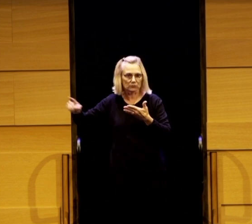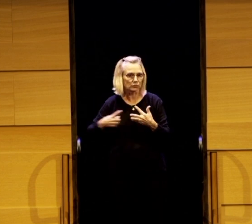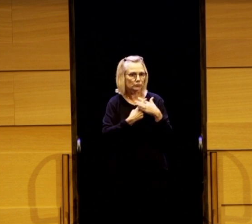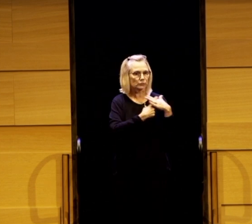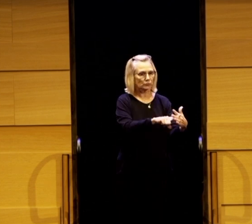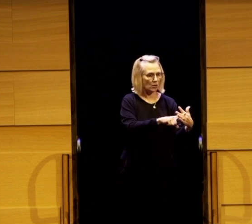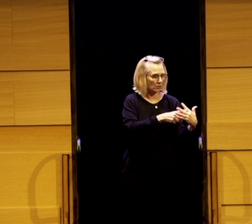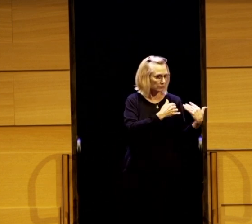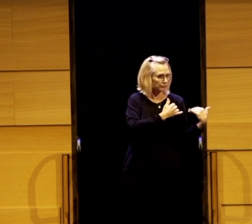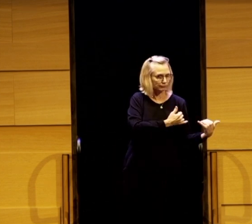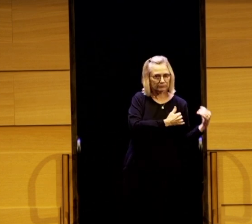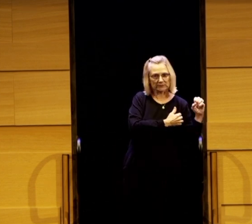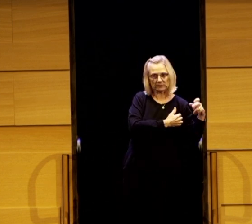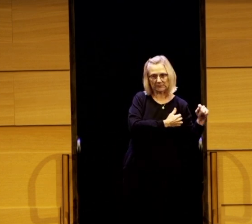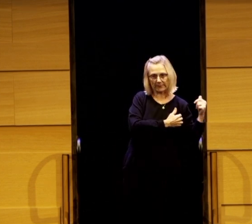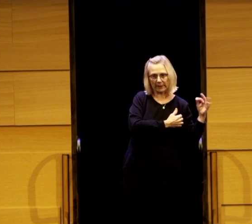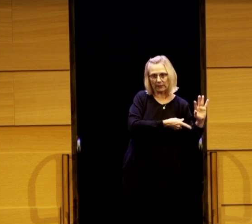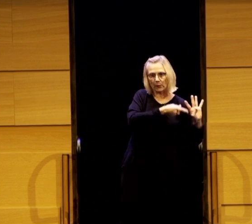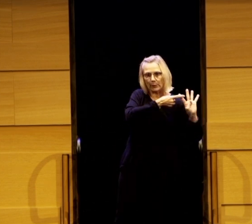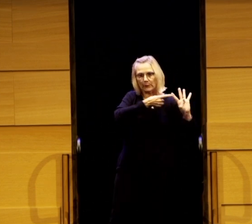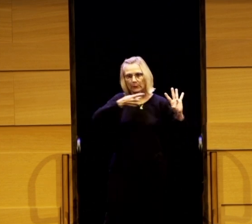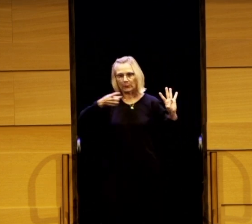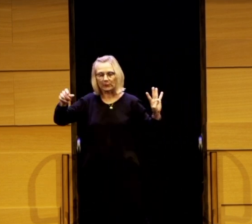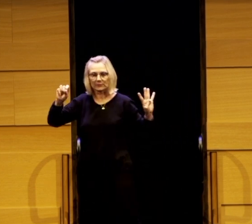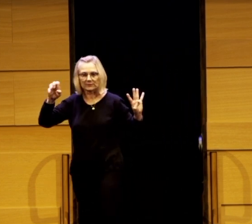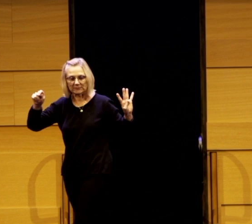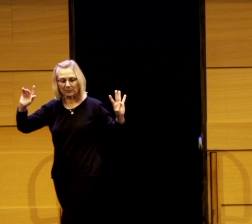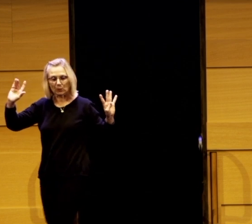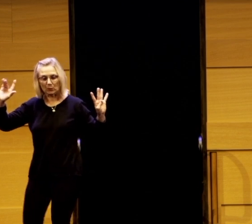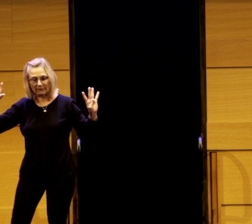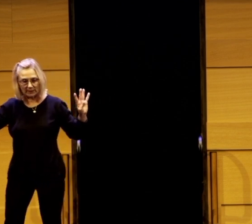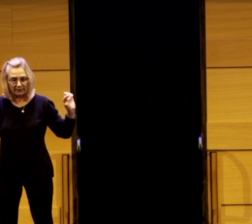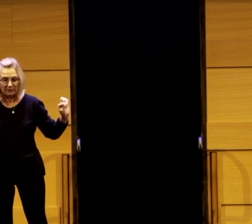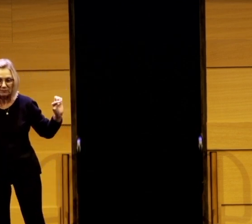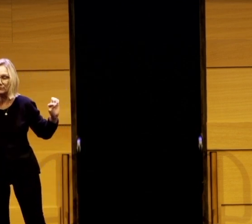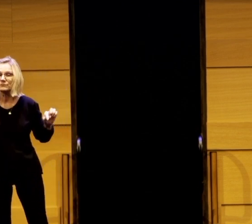International week starts September 19 and ends September 25th.